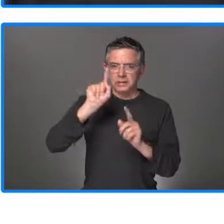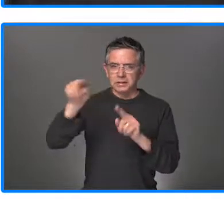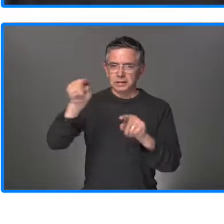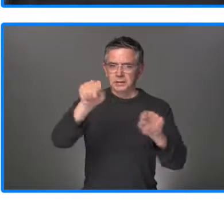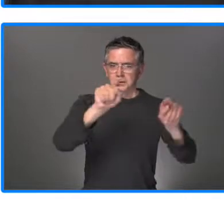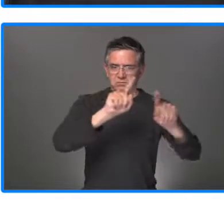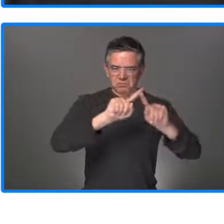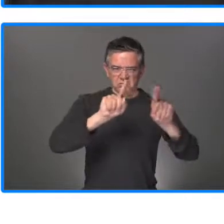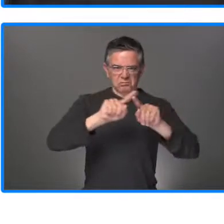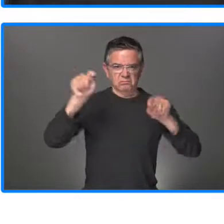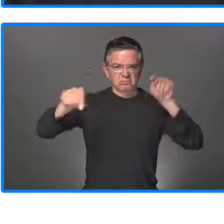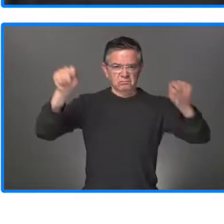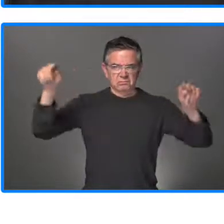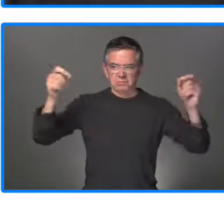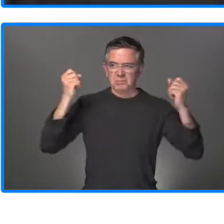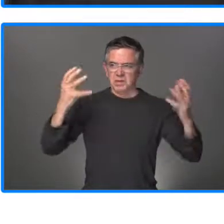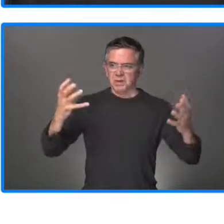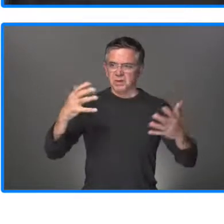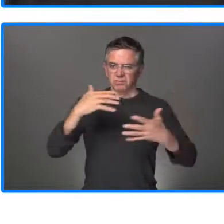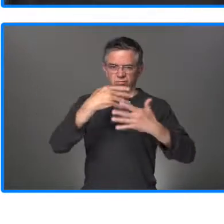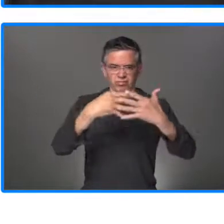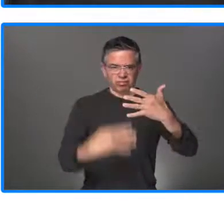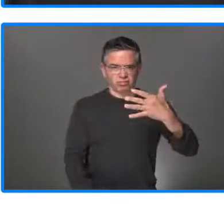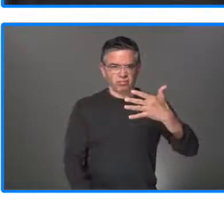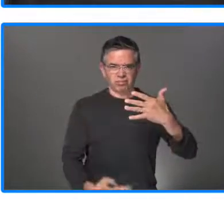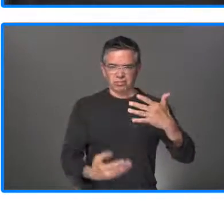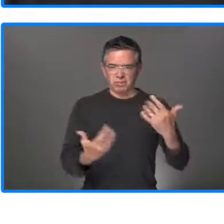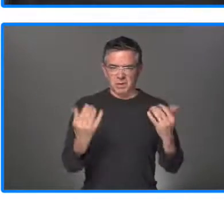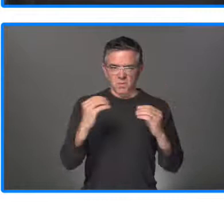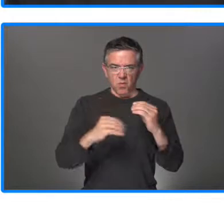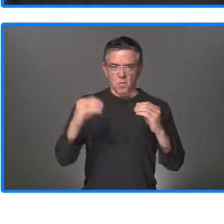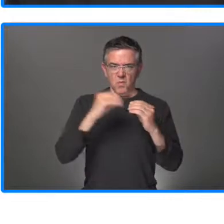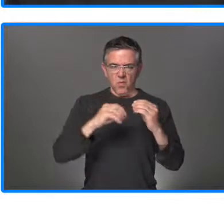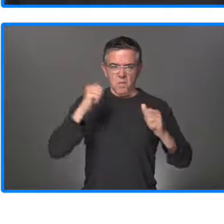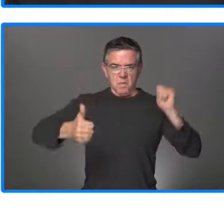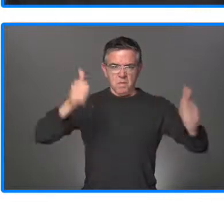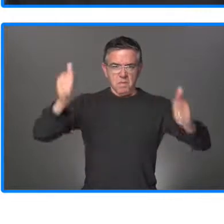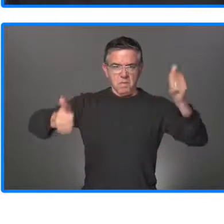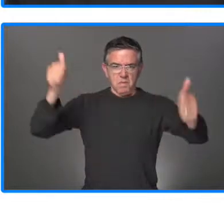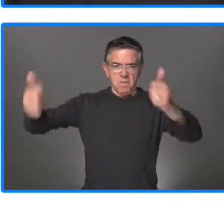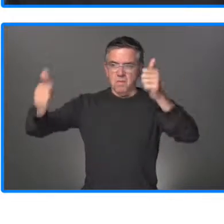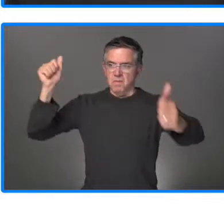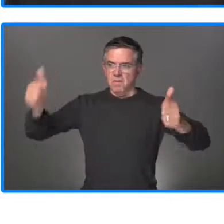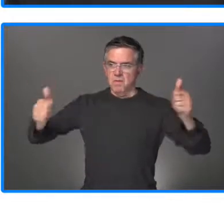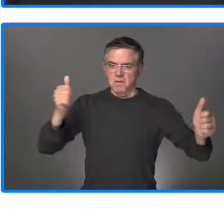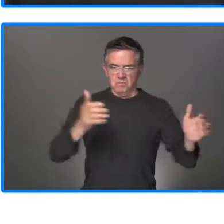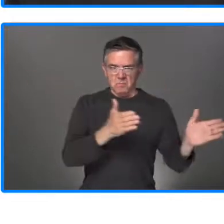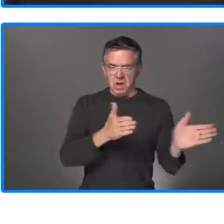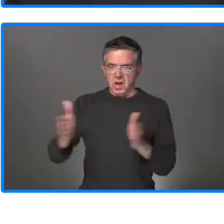Make your vaccination plan, make an appointment, and get your vaccination as soon as possible.